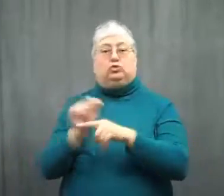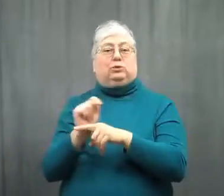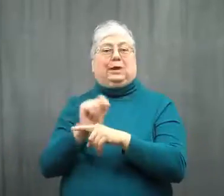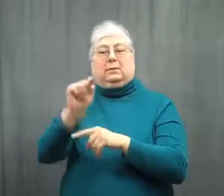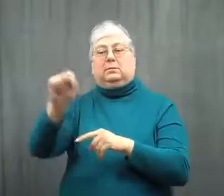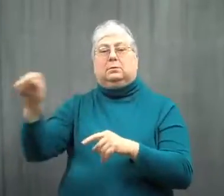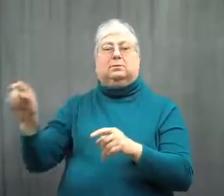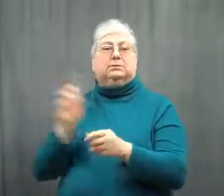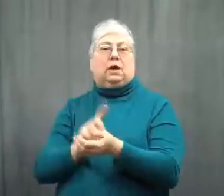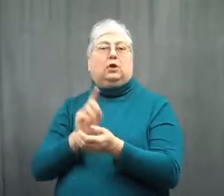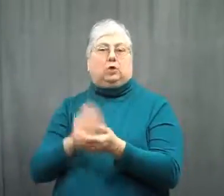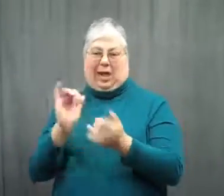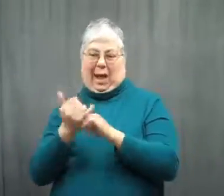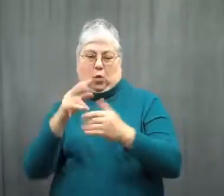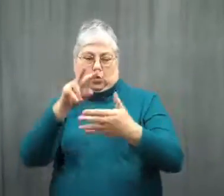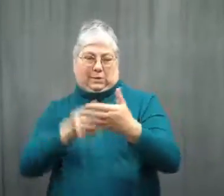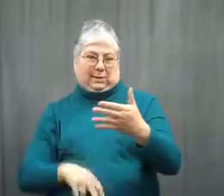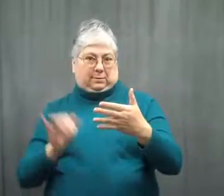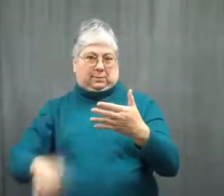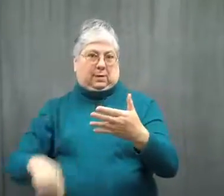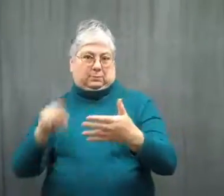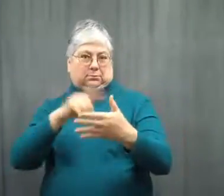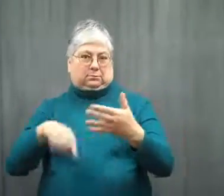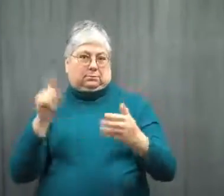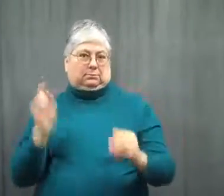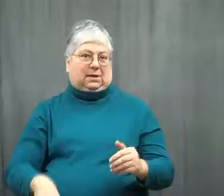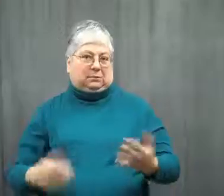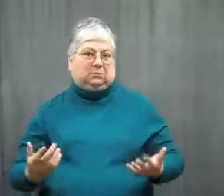Then doctors have to be trained to read the scans.